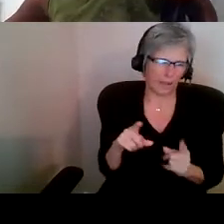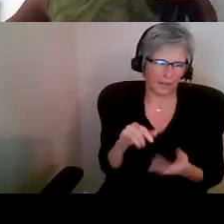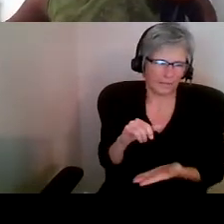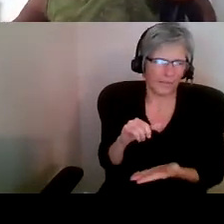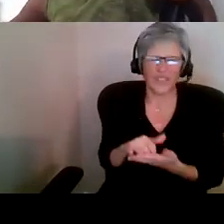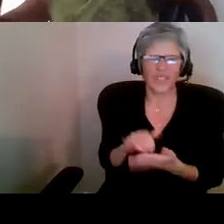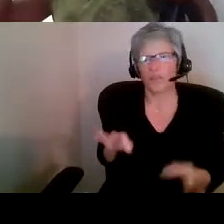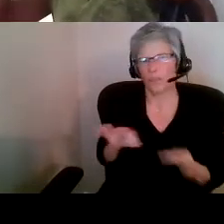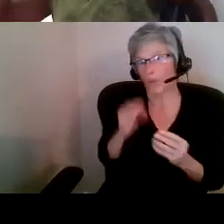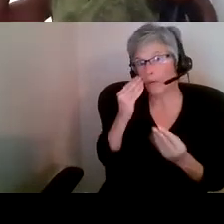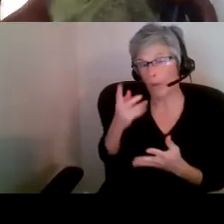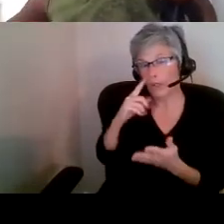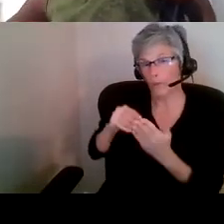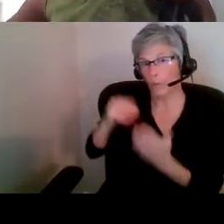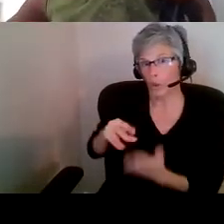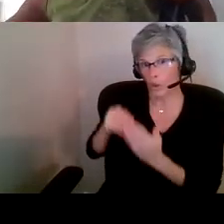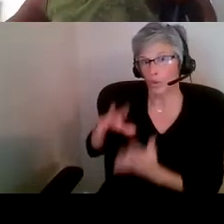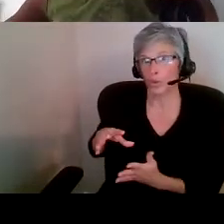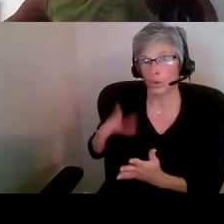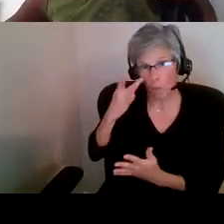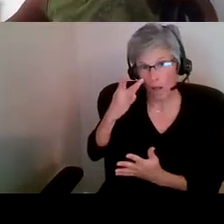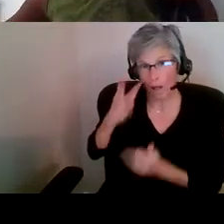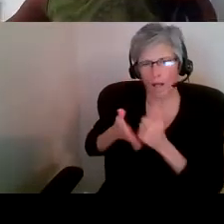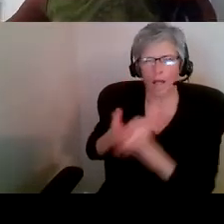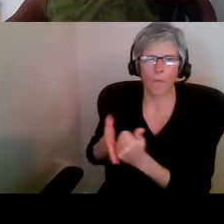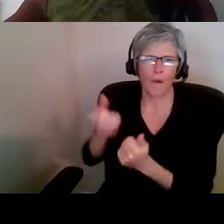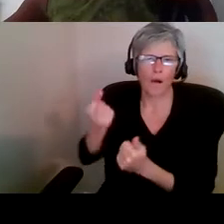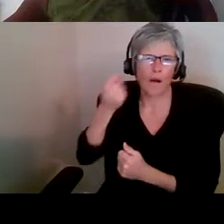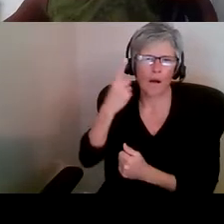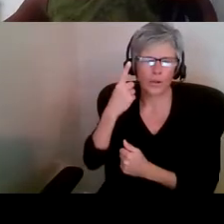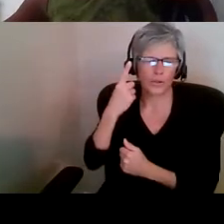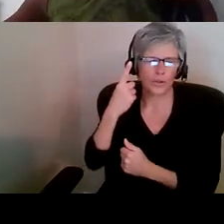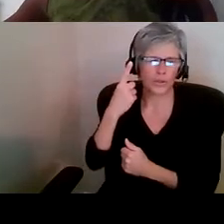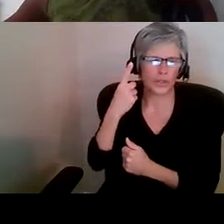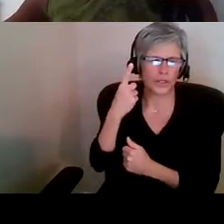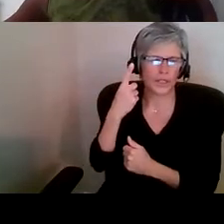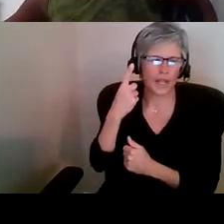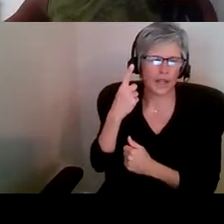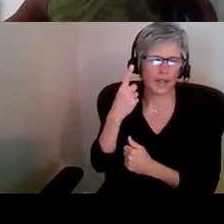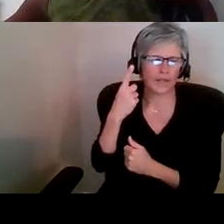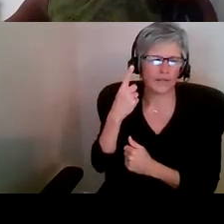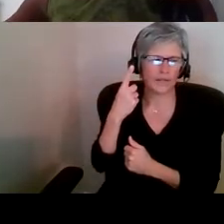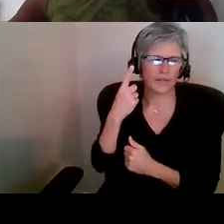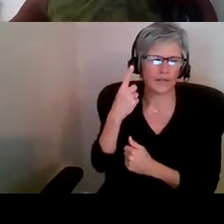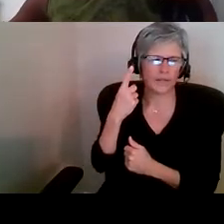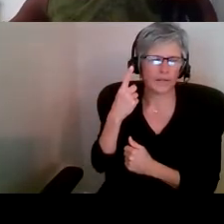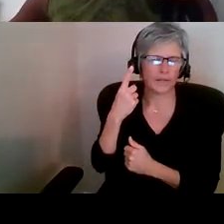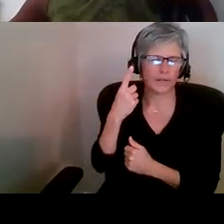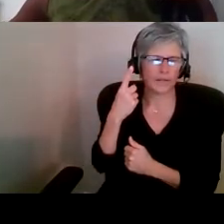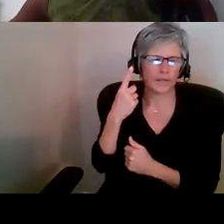for students, so that they understand also that it's more important than just than to simply say,